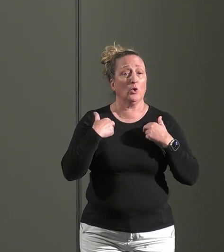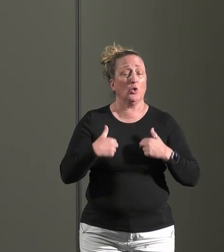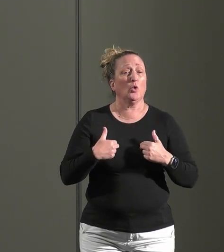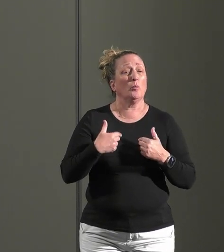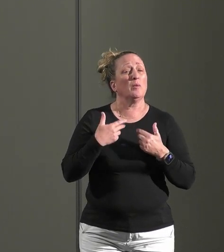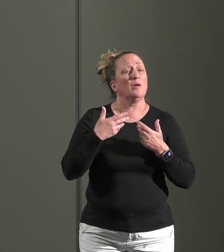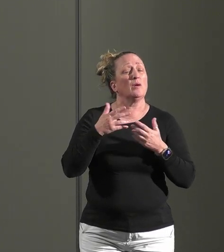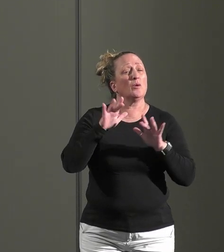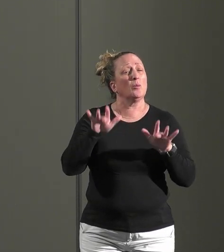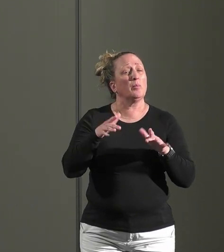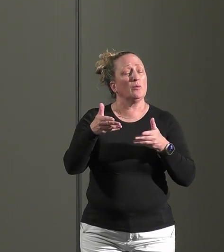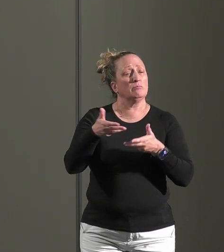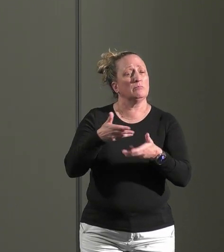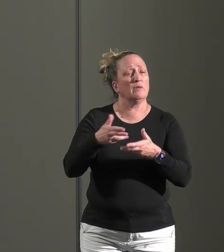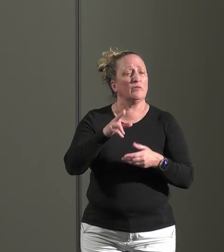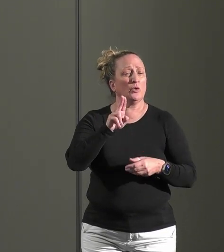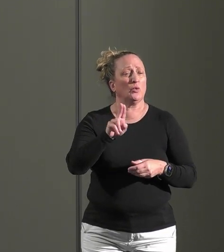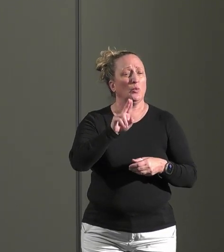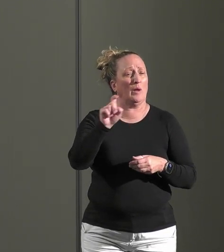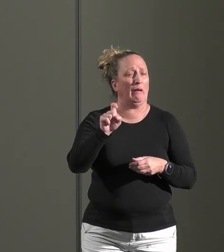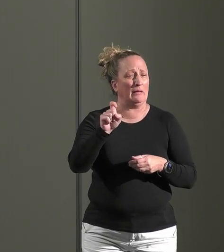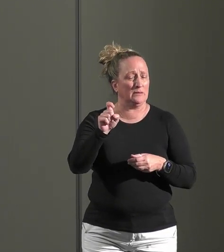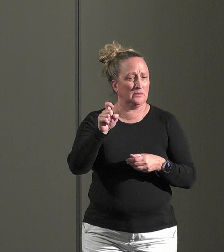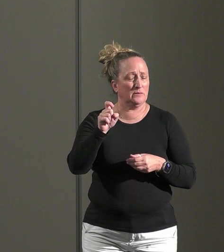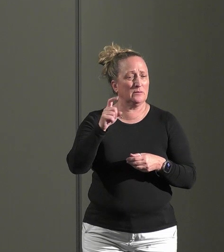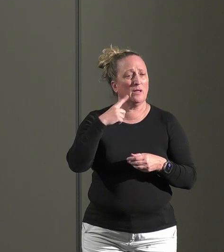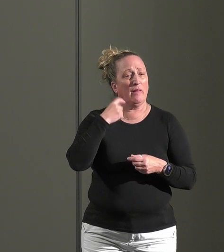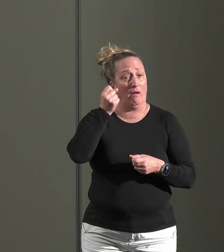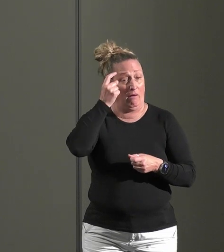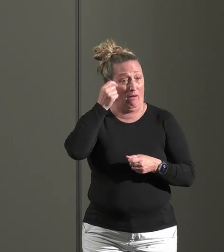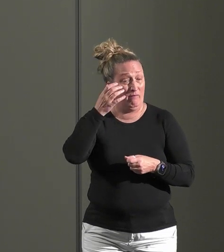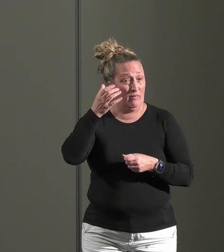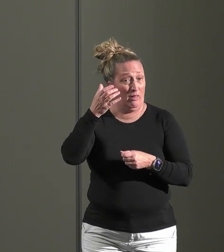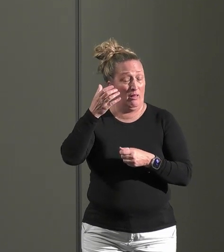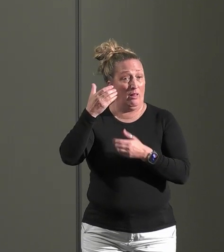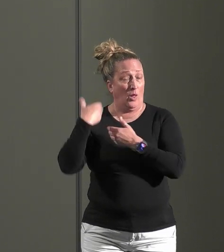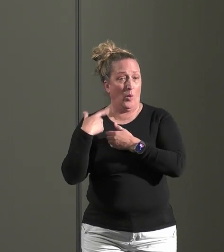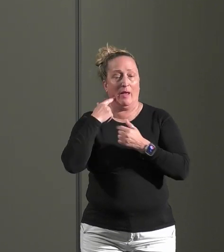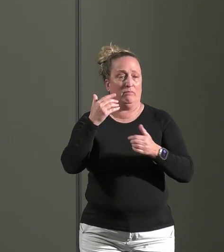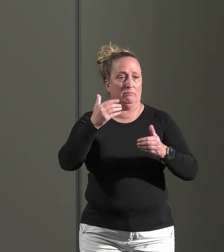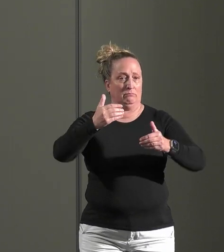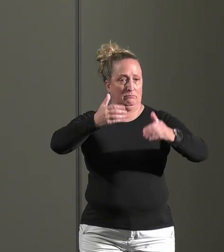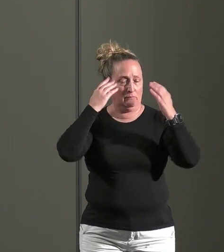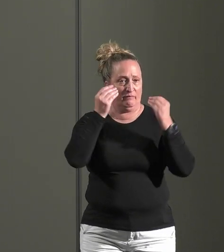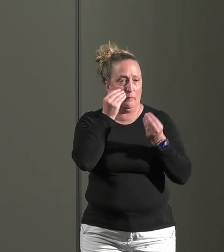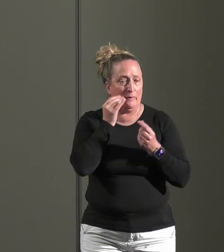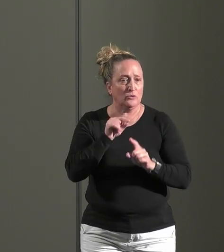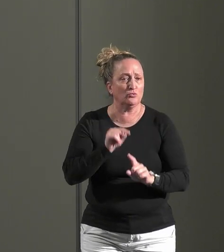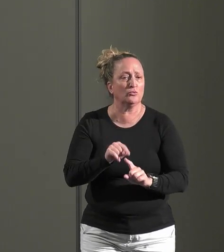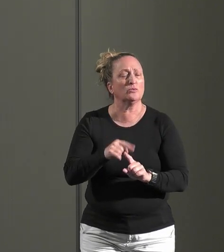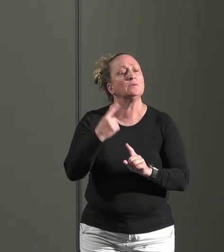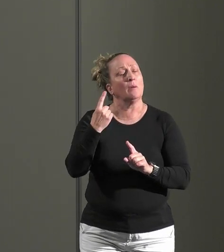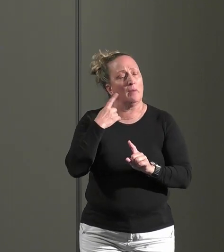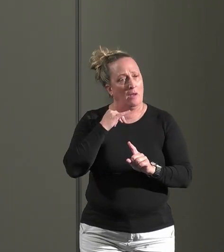For UX Research. The cognitive load and the overload of information is something that we